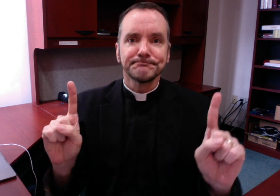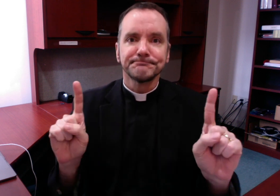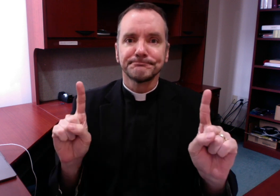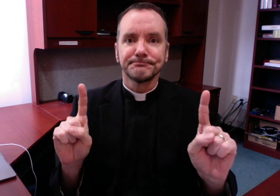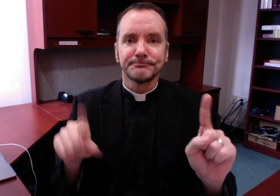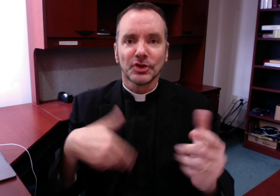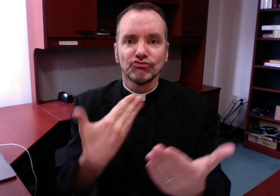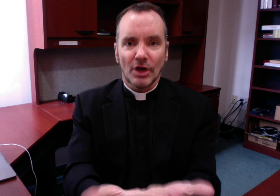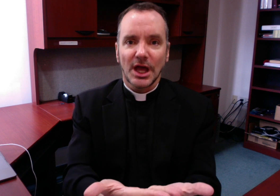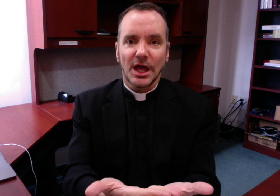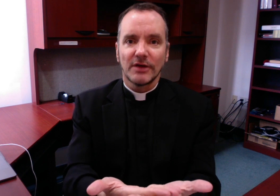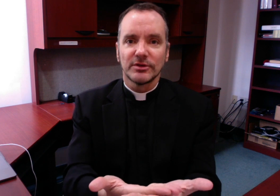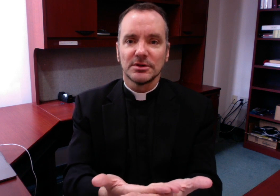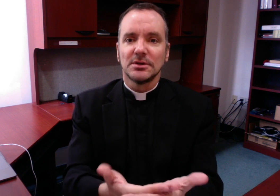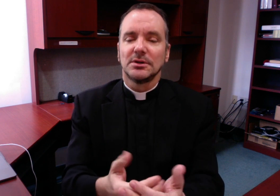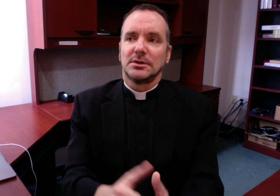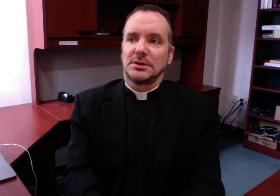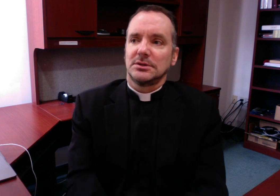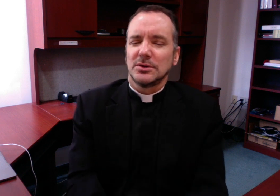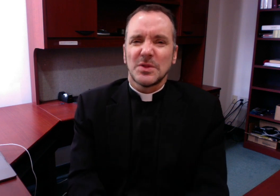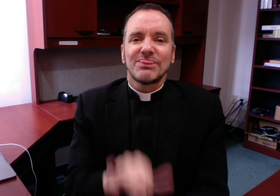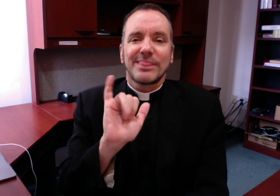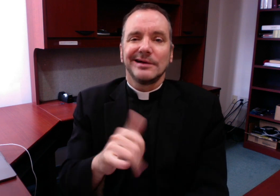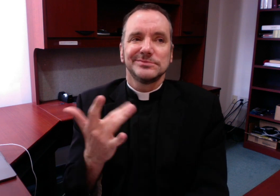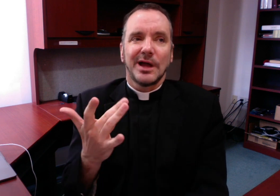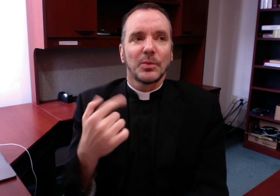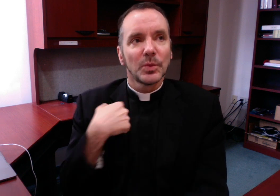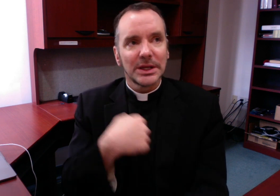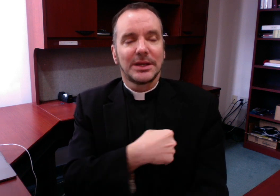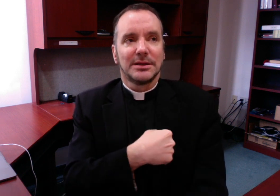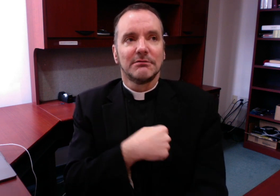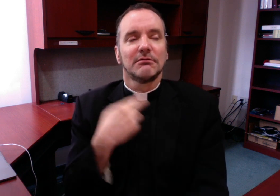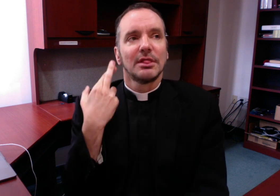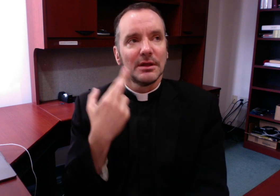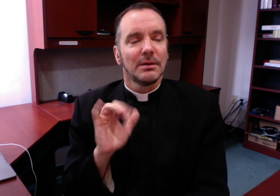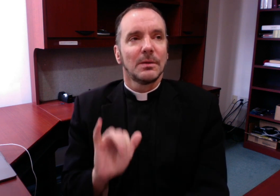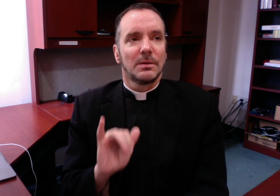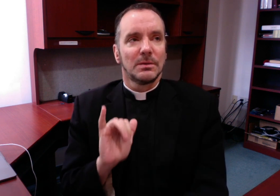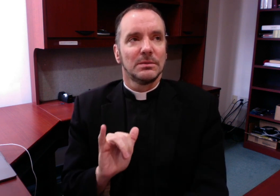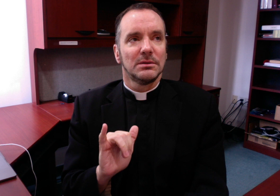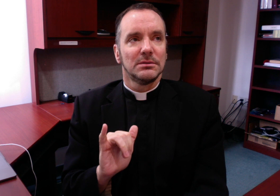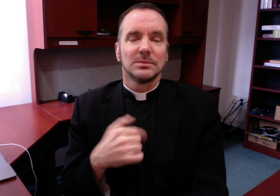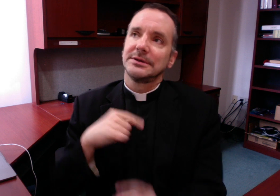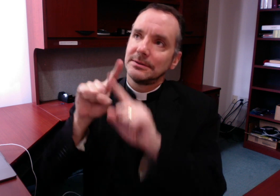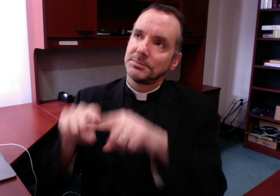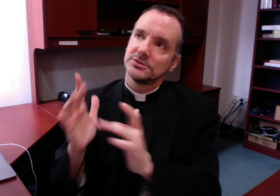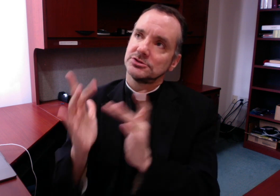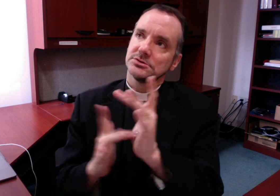there. We realized through that experience that we needed to depend on